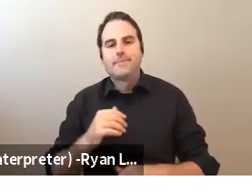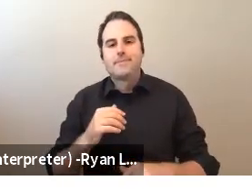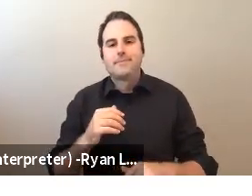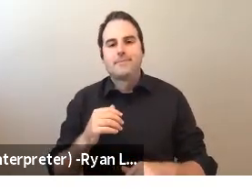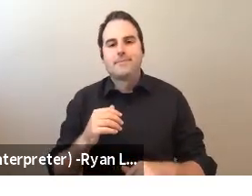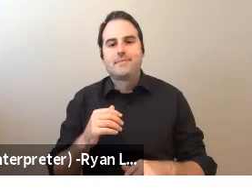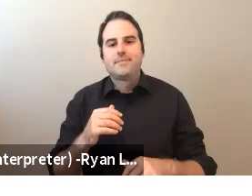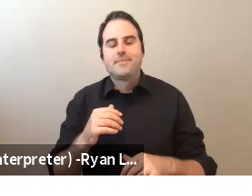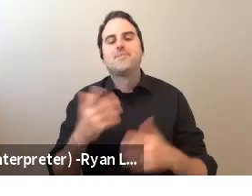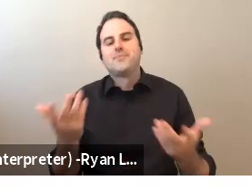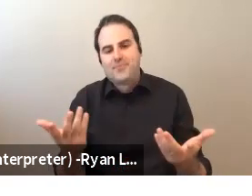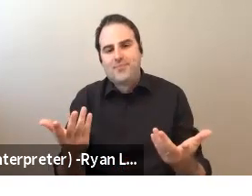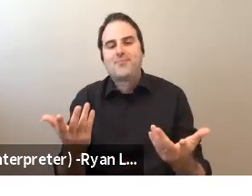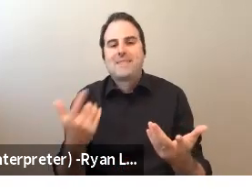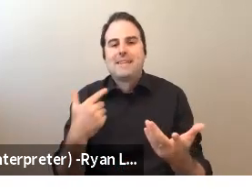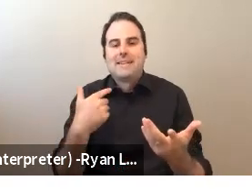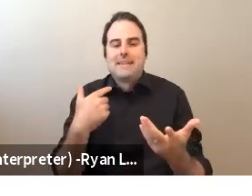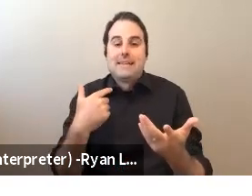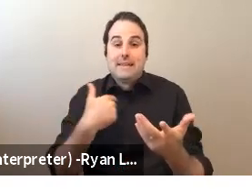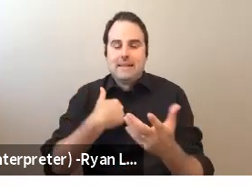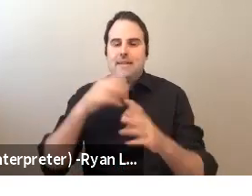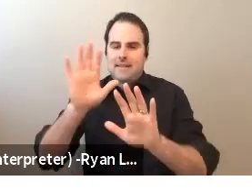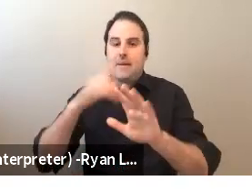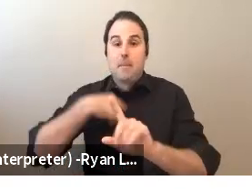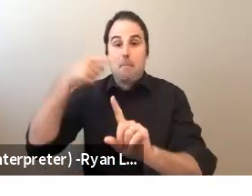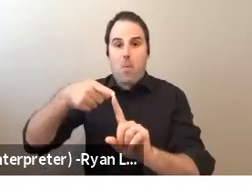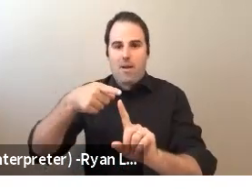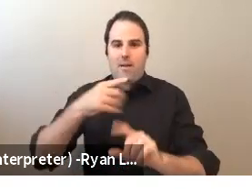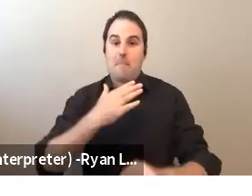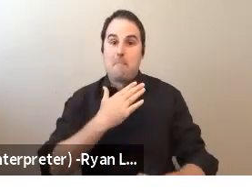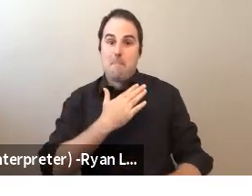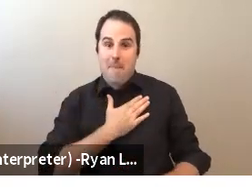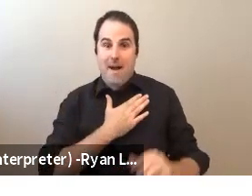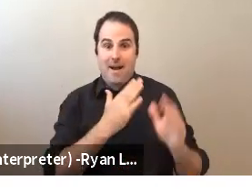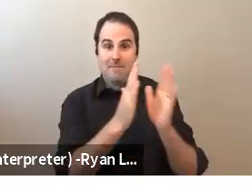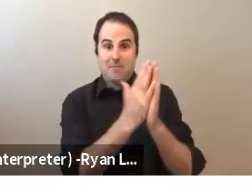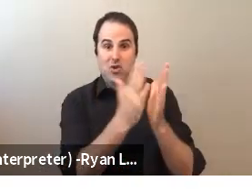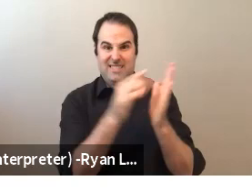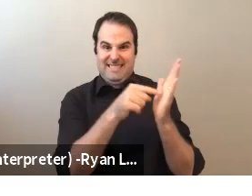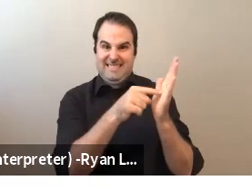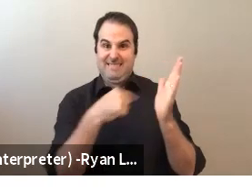Sally Potter: Mediocre linguistics textbook that I used to use. I did not know how much it cost.